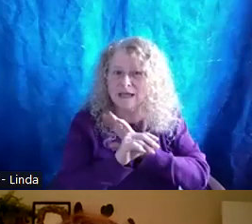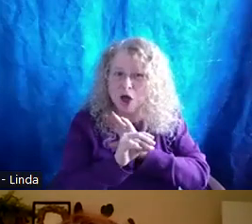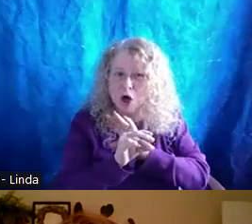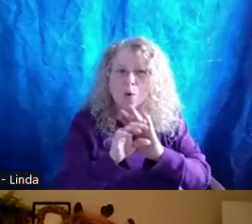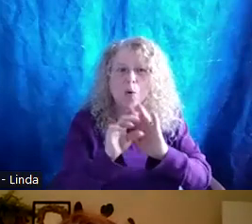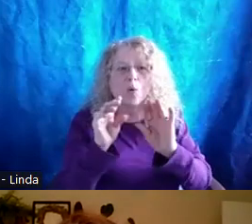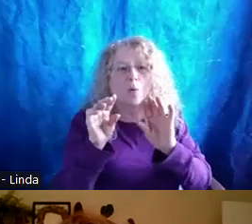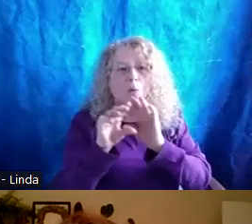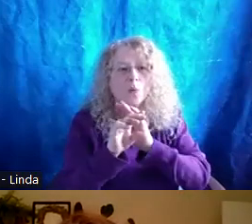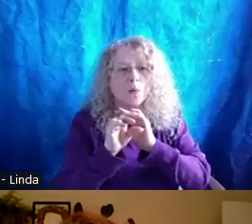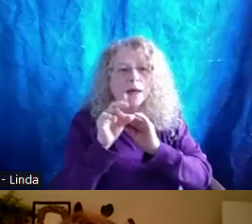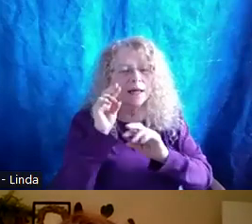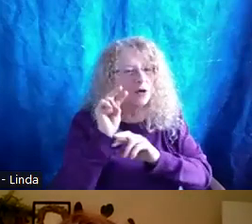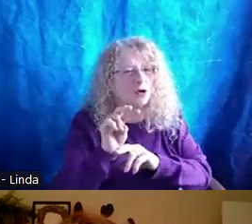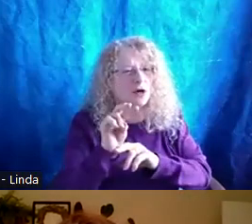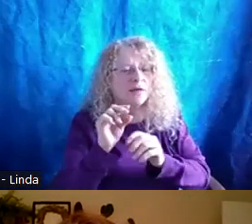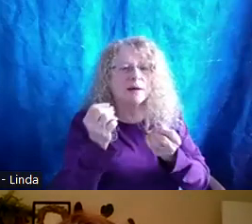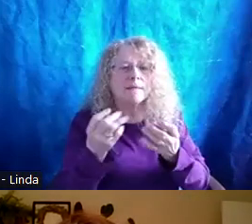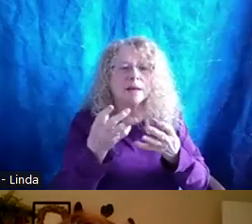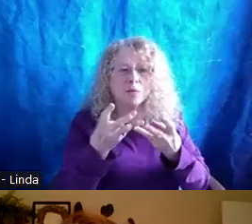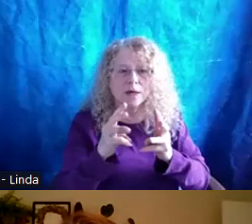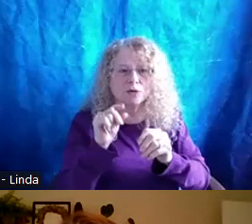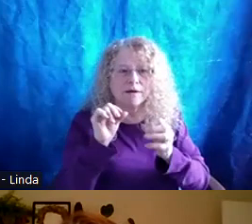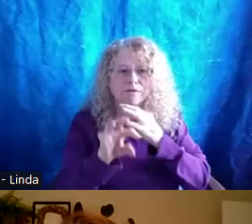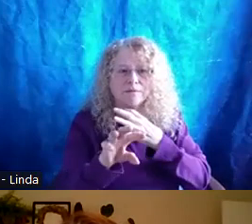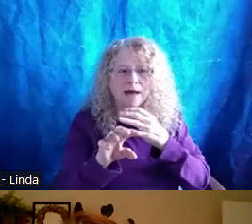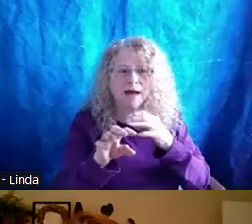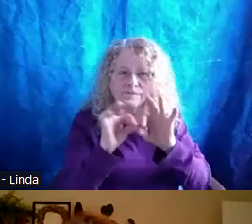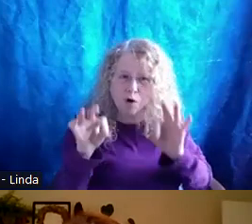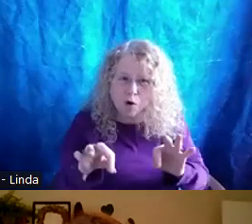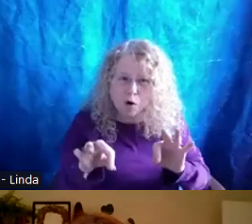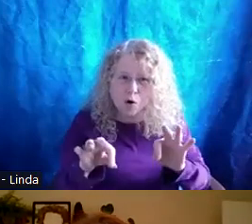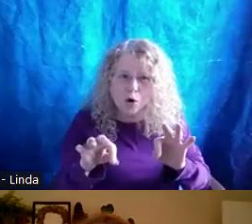WAYS THAT YOU CAN SUBMIT FEEDBACK INCLUDING A FORM, AN E-MAIL ADDRESS AND A PHONE NUMBER.